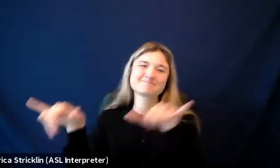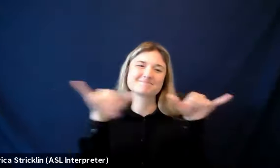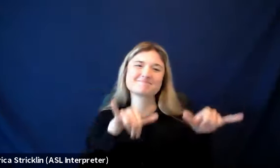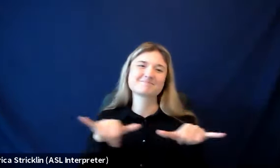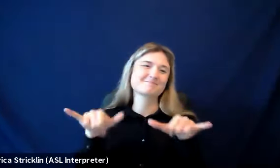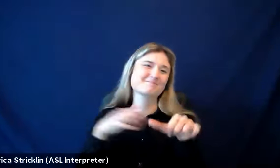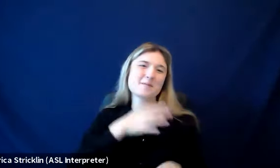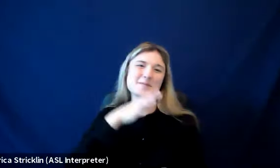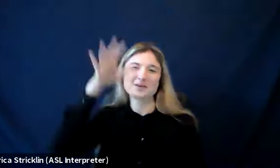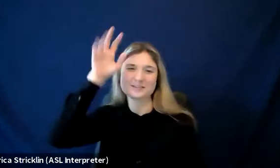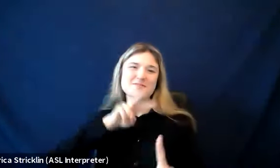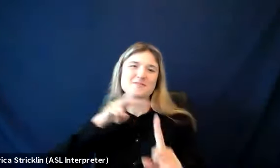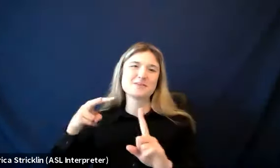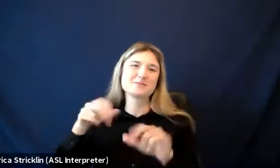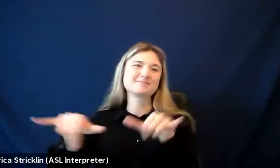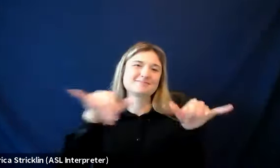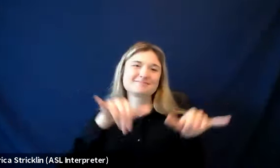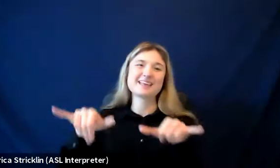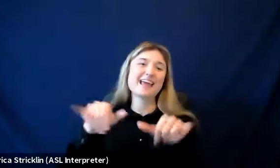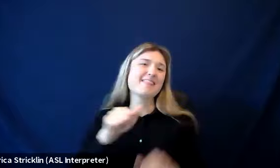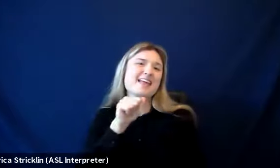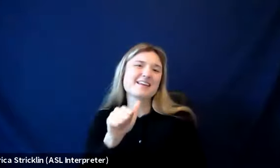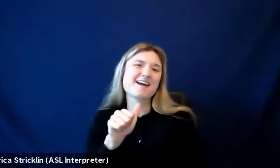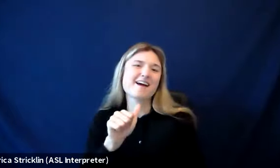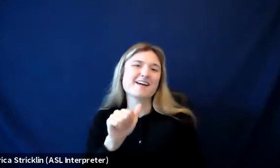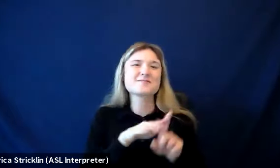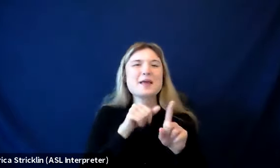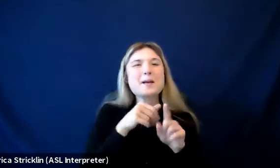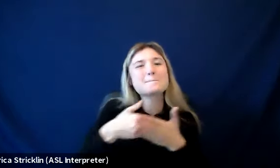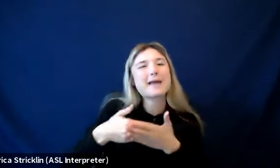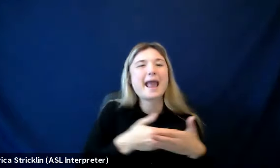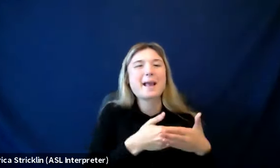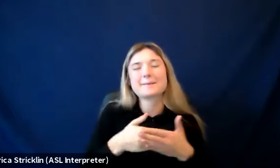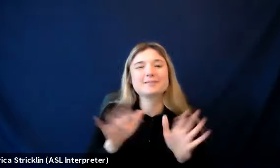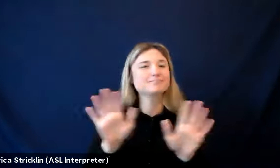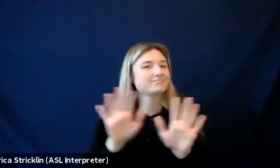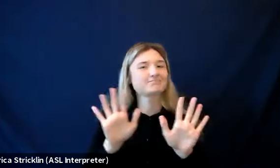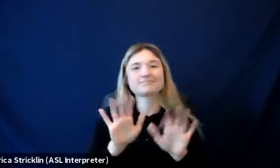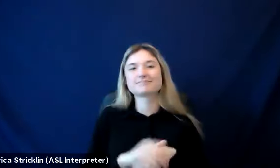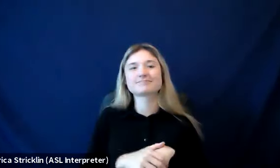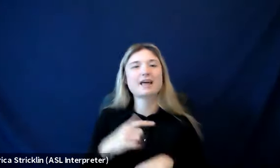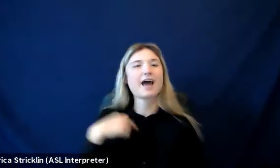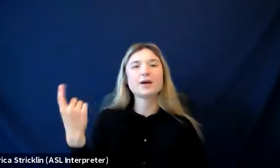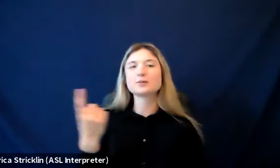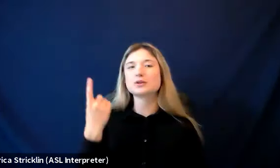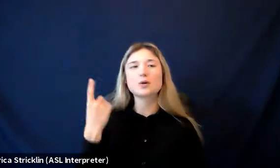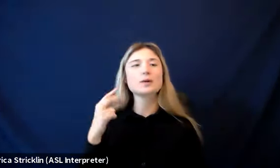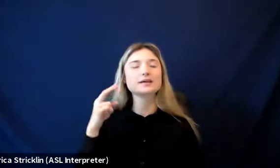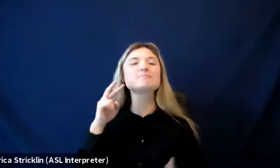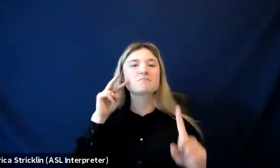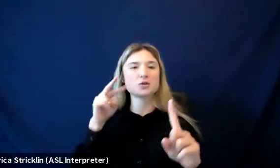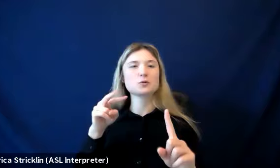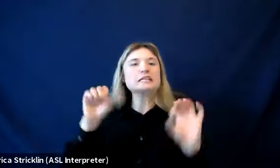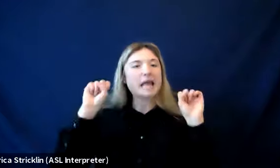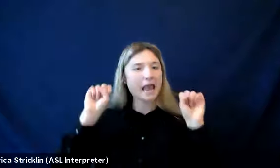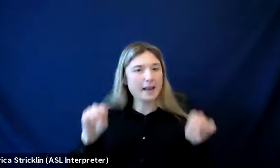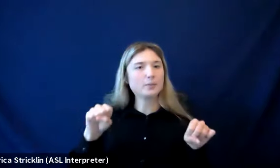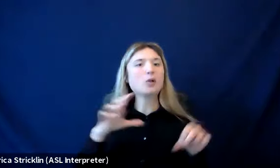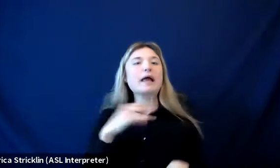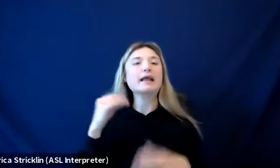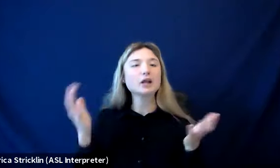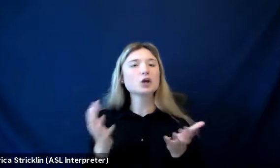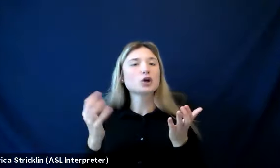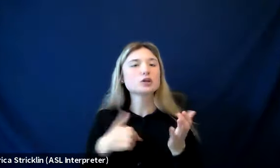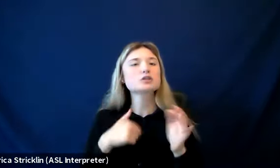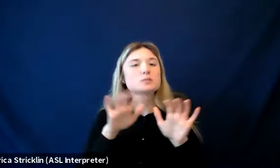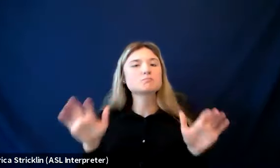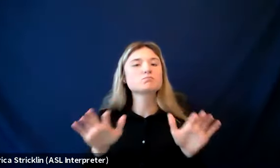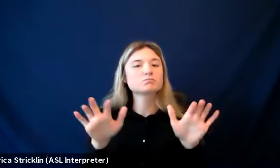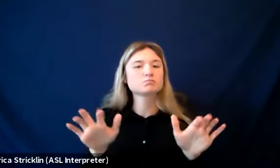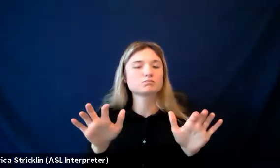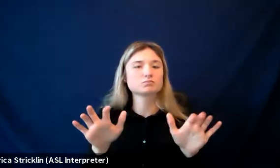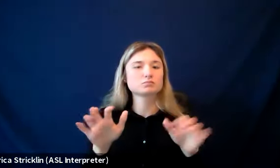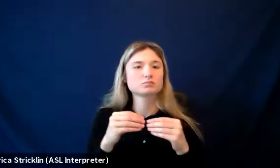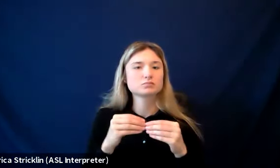And I was never Baby, you know she can't see do this, that it was none of that, it was, I was always able encouraged to do with my other siblings were doing.